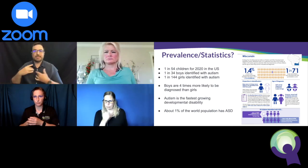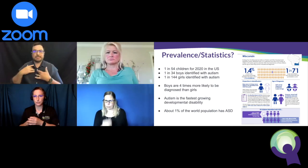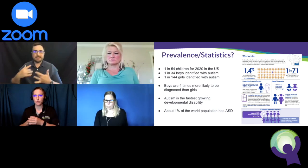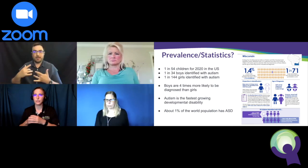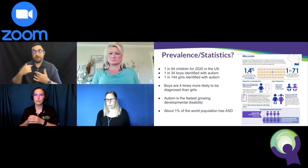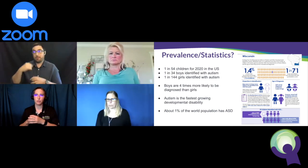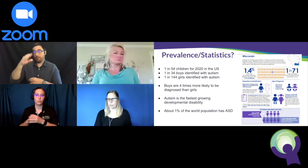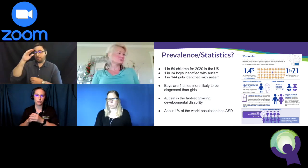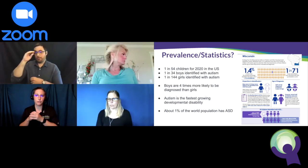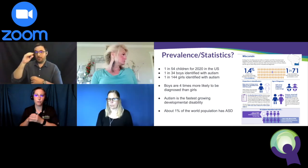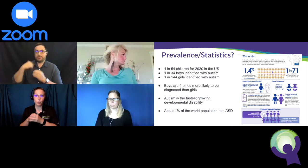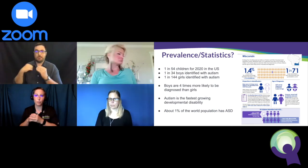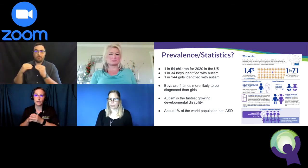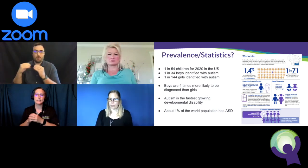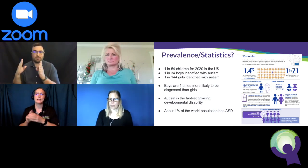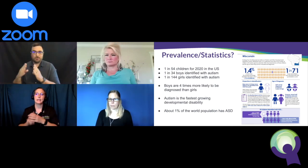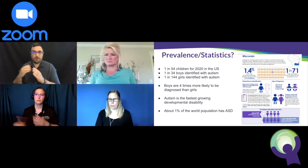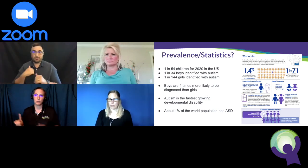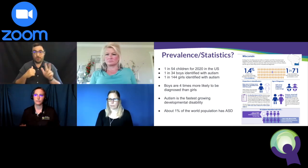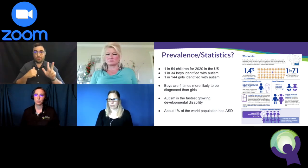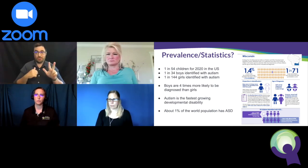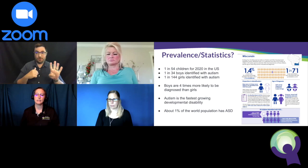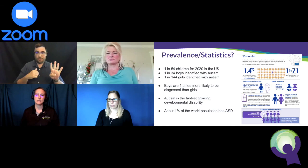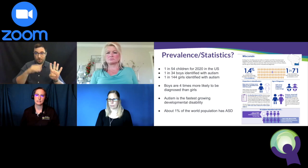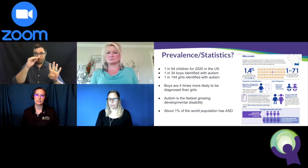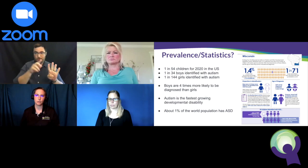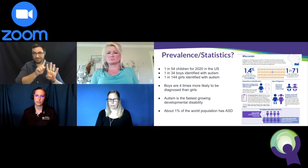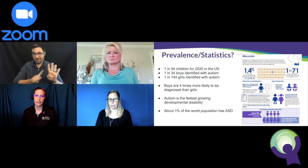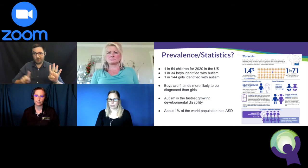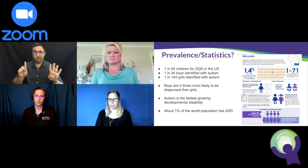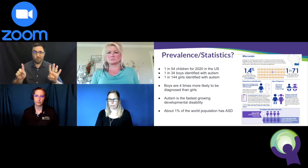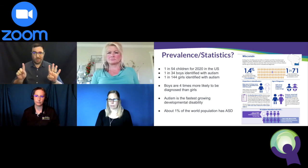you only have a group of 34 boys and one of those is going to have ASD.